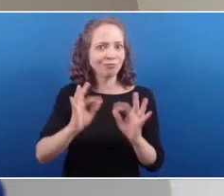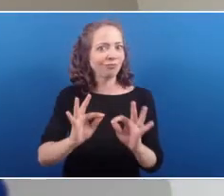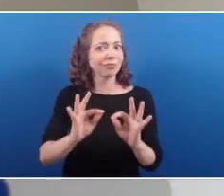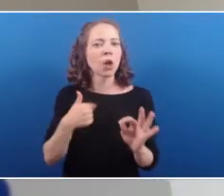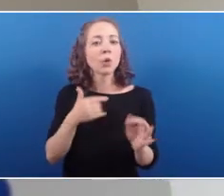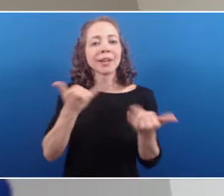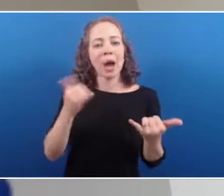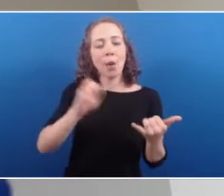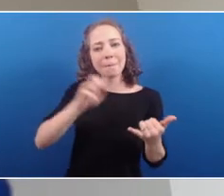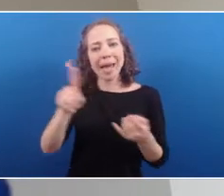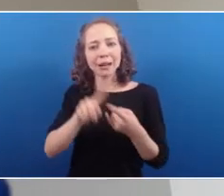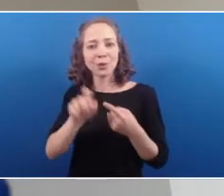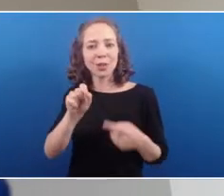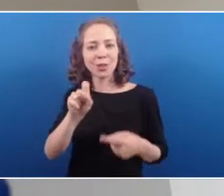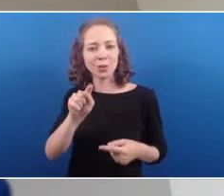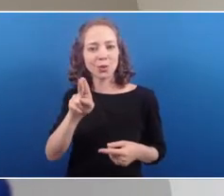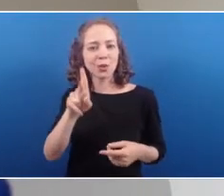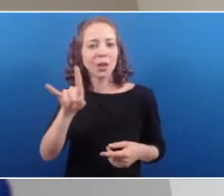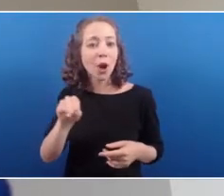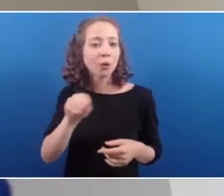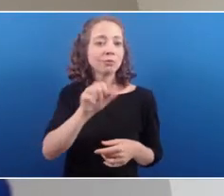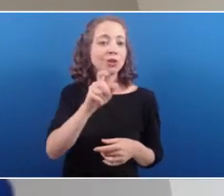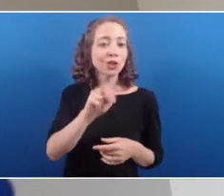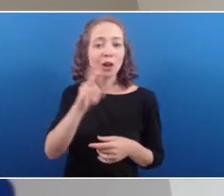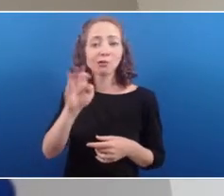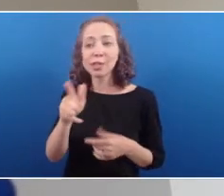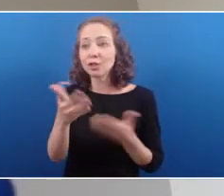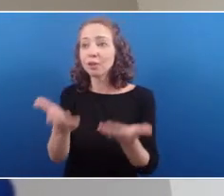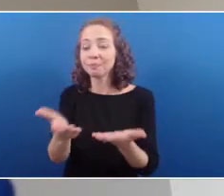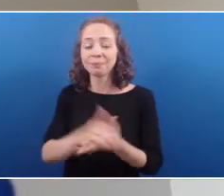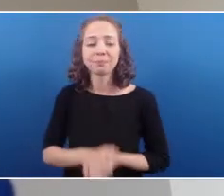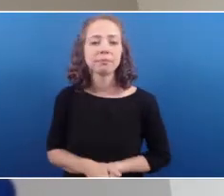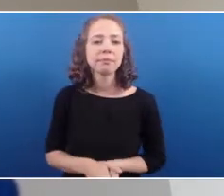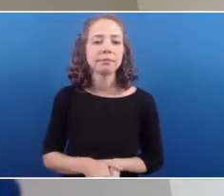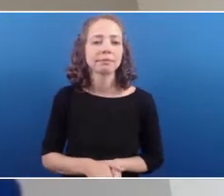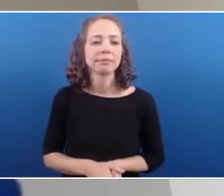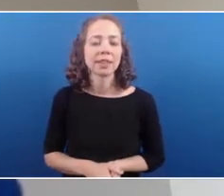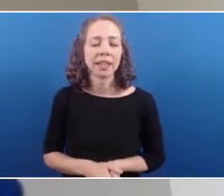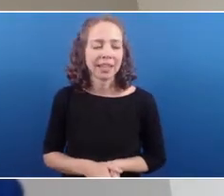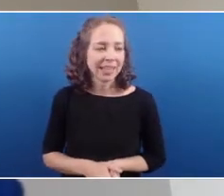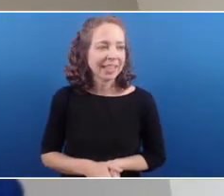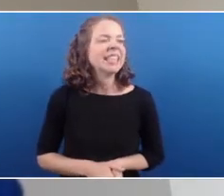Awesome, thanks so much, Megan. I think this is super valuable for folks to have resources